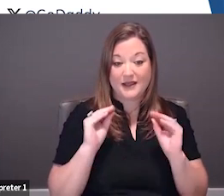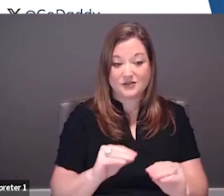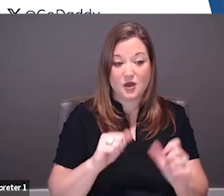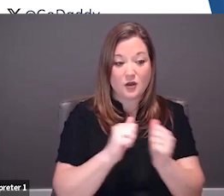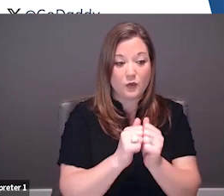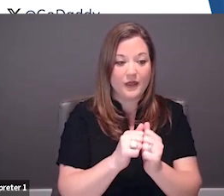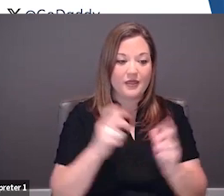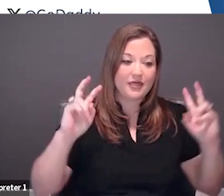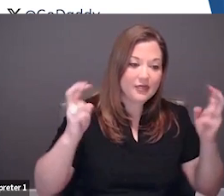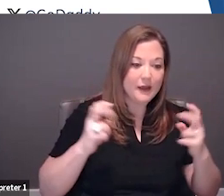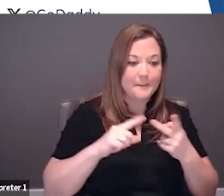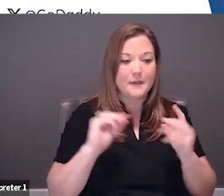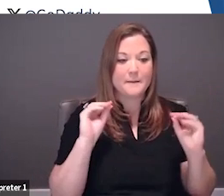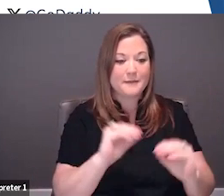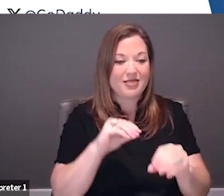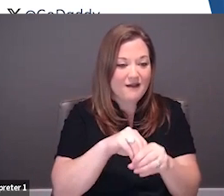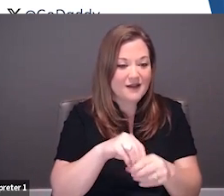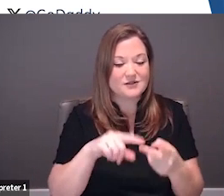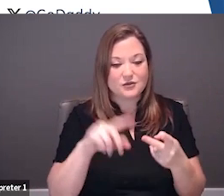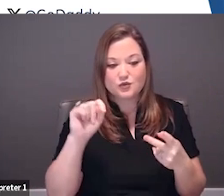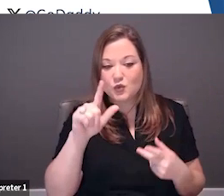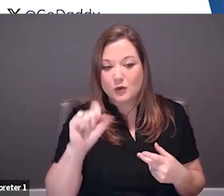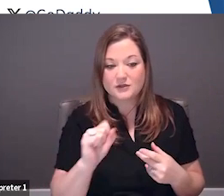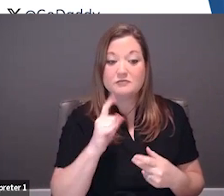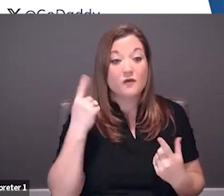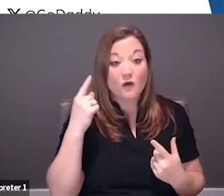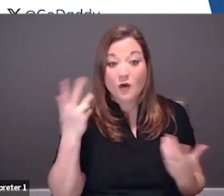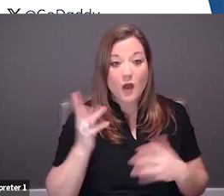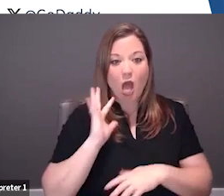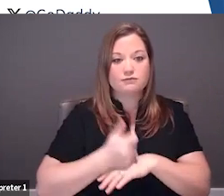plugins, and tools to get you up and running quickly, with automated backups,